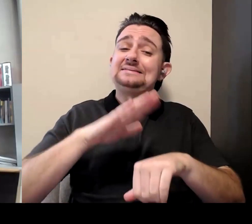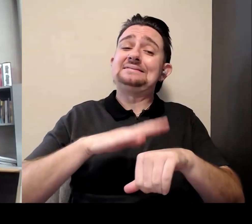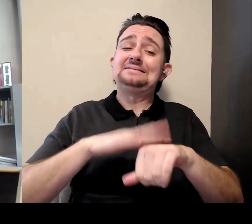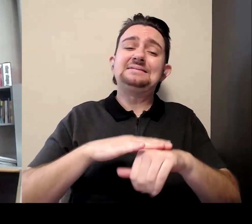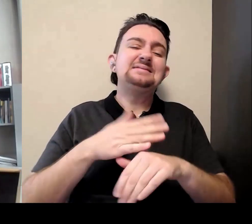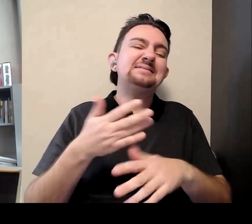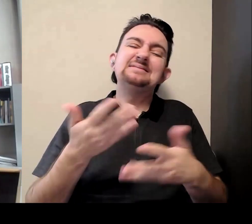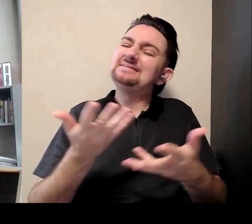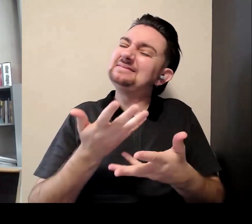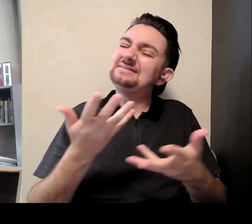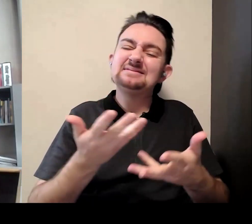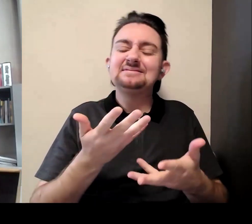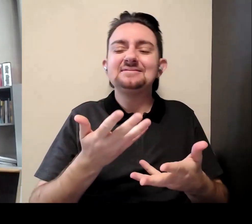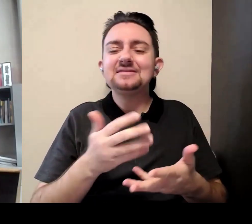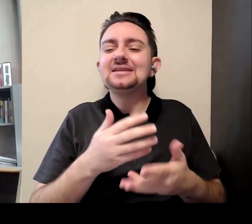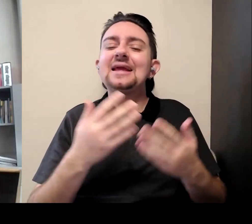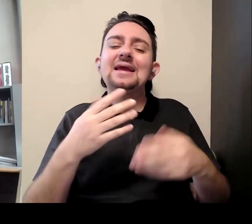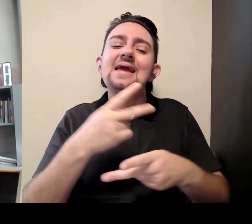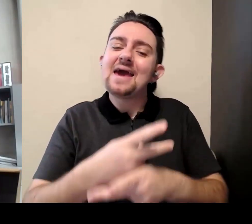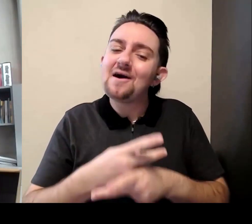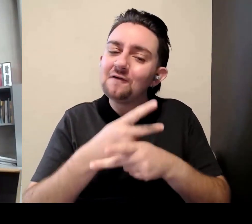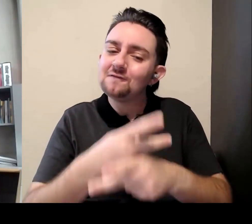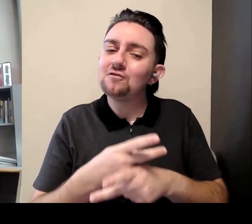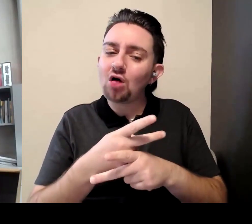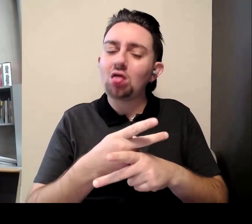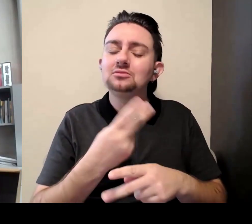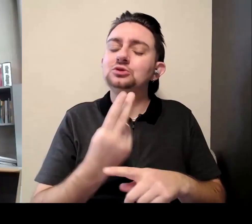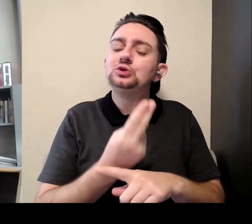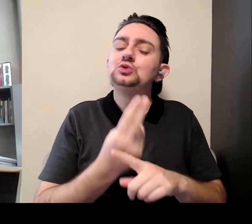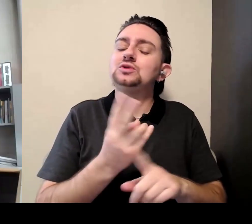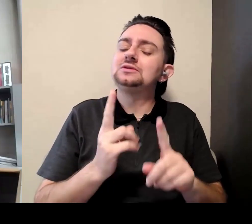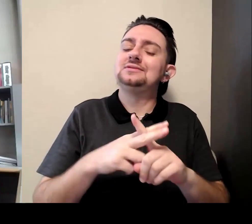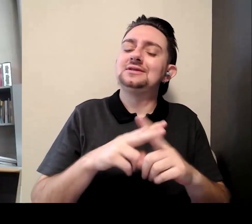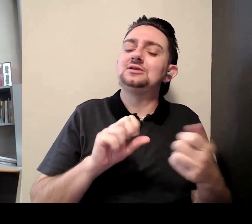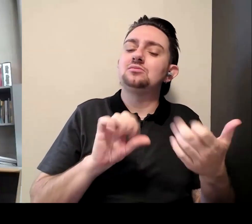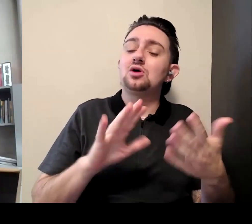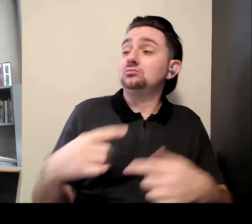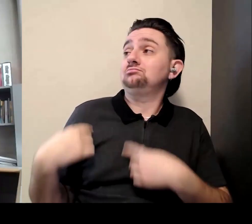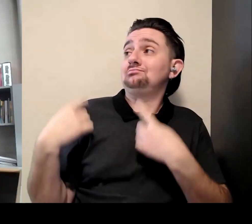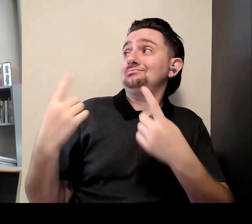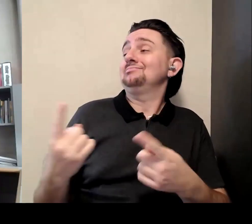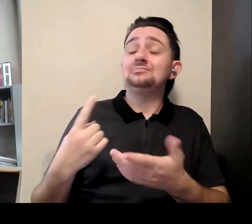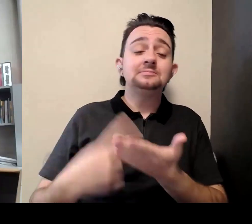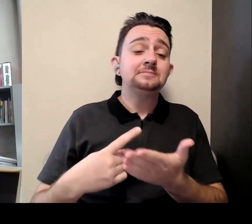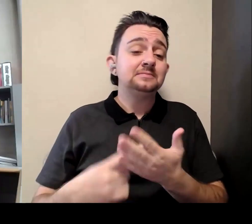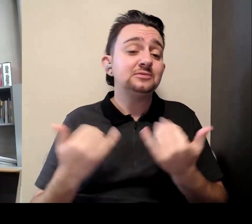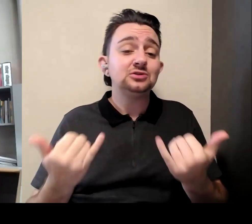So if we go back to what everybody has been talking about today, dyslexia is not a visual processing disorder.